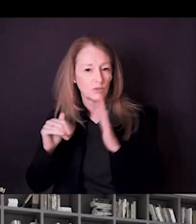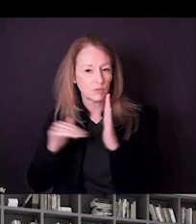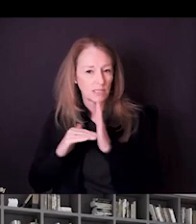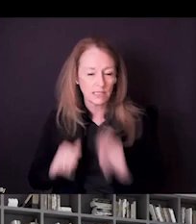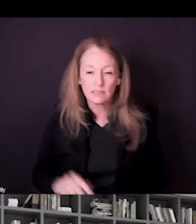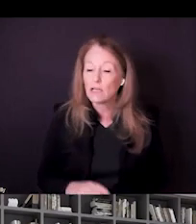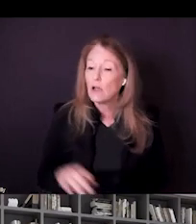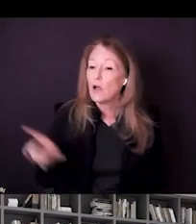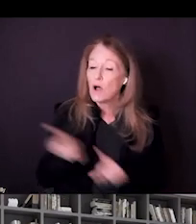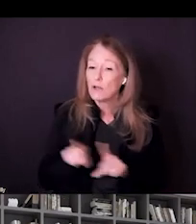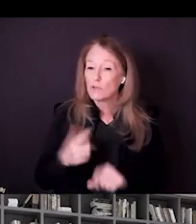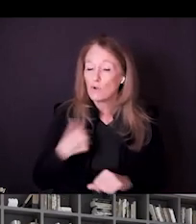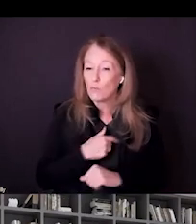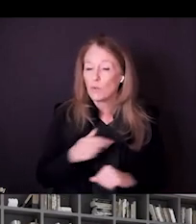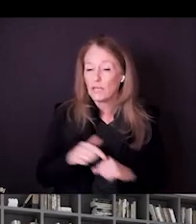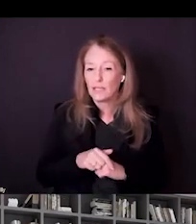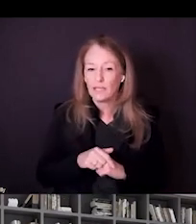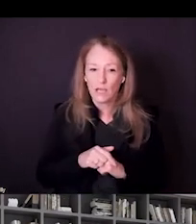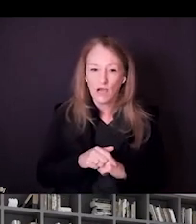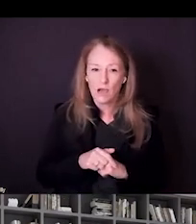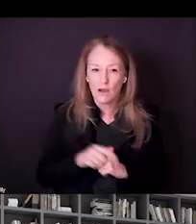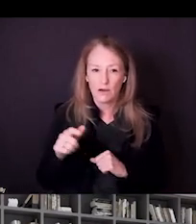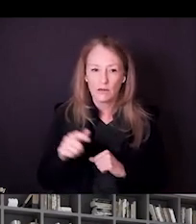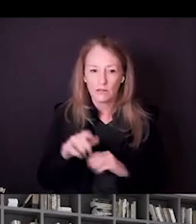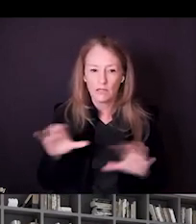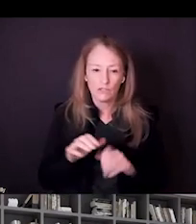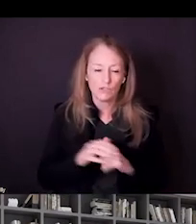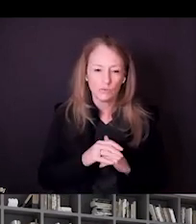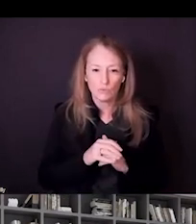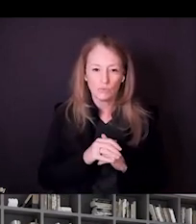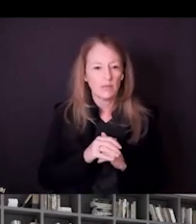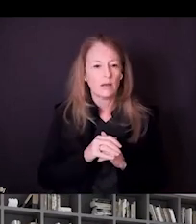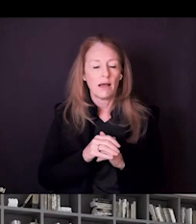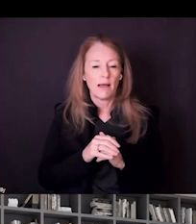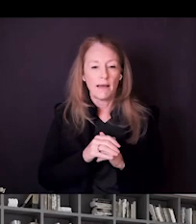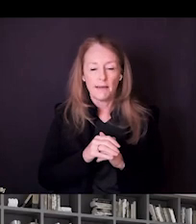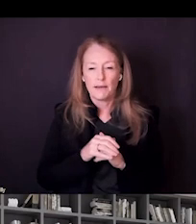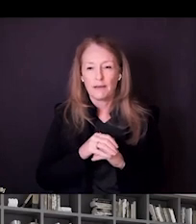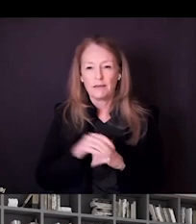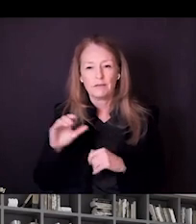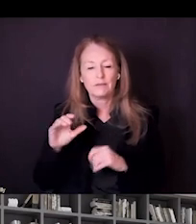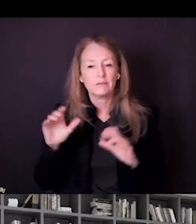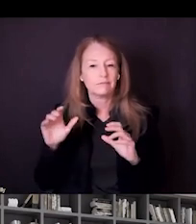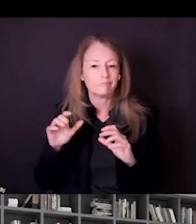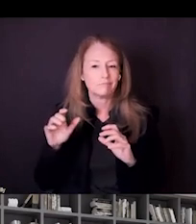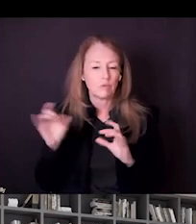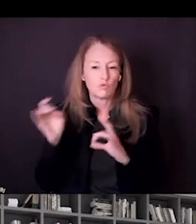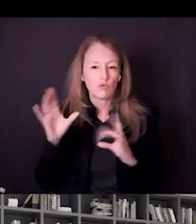CRISIS JAM SUMMIT PARTNERING WITH A ORGANIZATION THAT DOES CRISIS